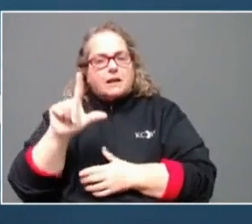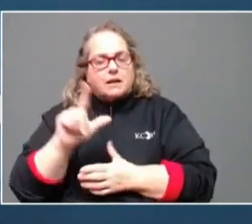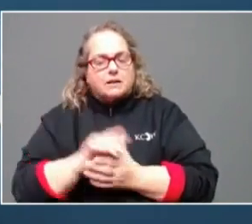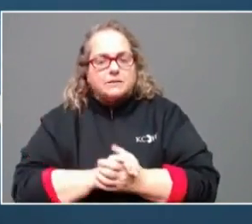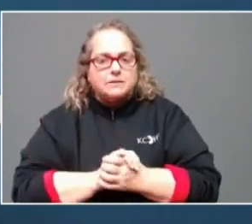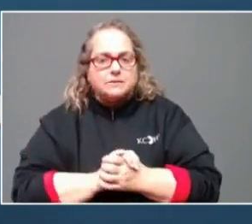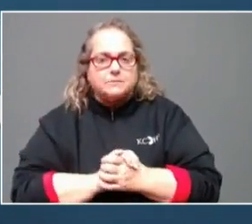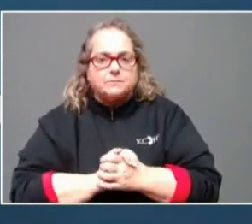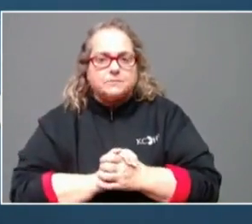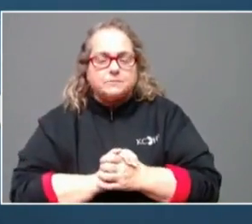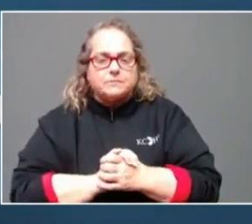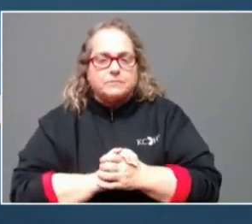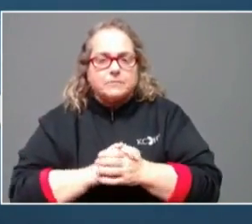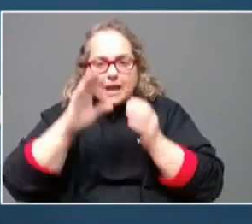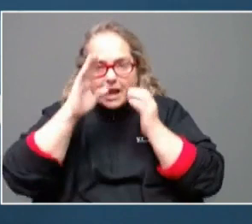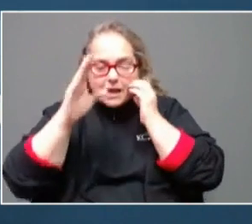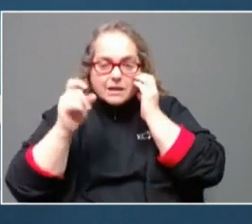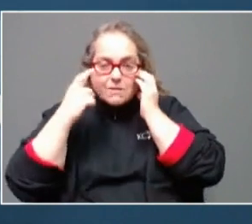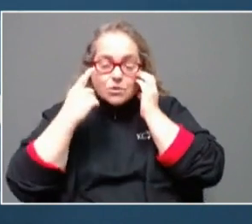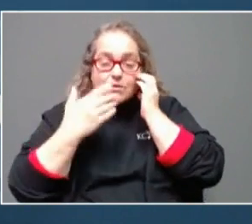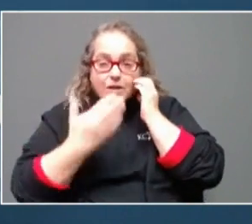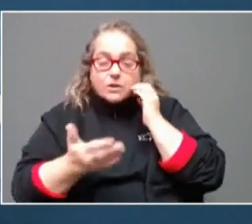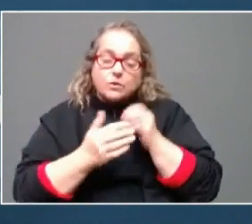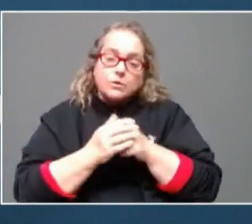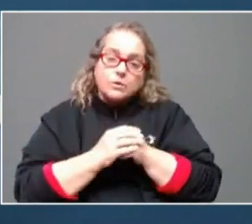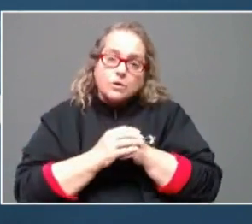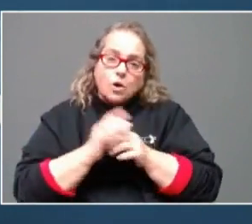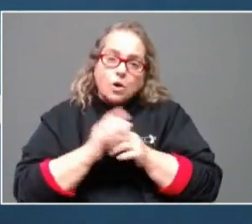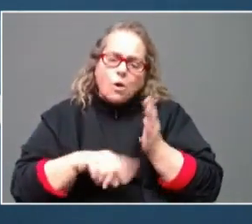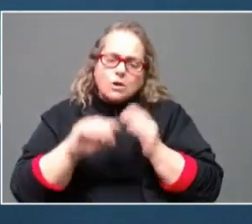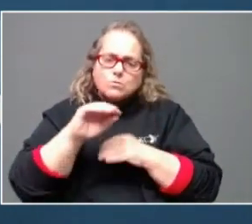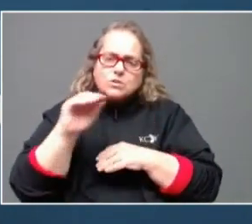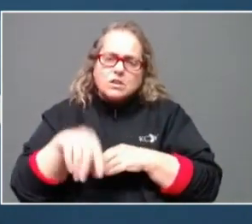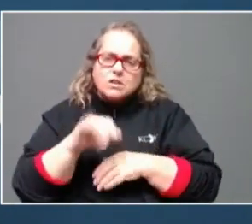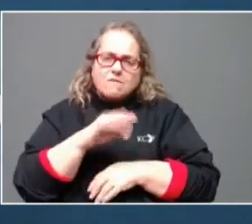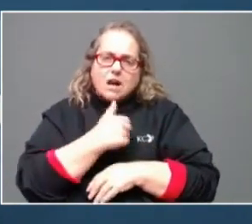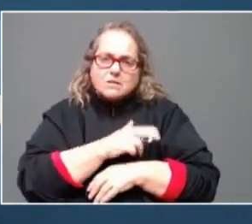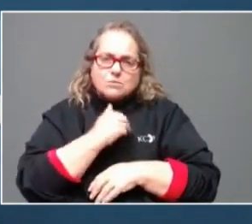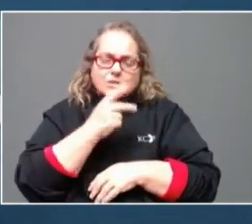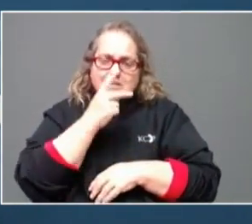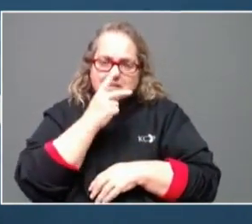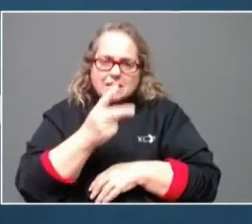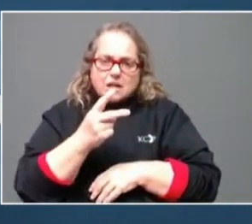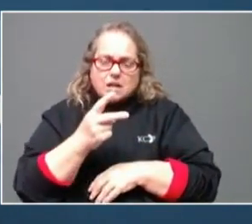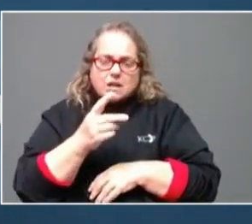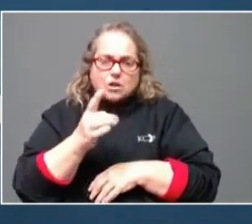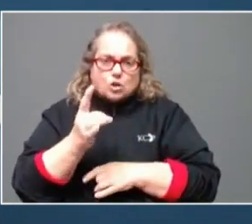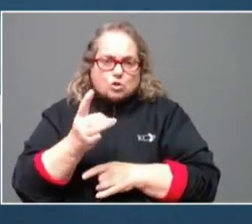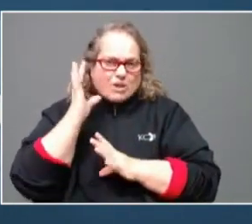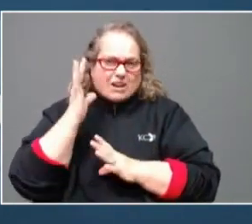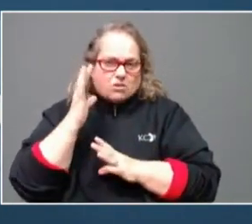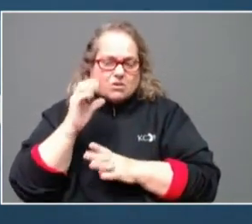Hi, governor. Thank you. Um, What percentage of hospitals are seeing chronic critical staffing shortages? And how many are operating under the